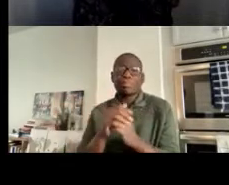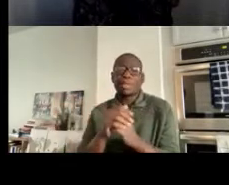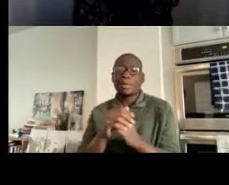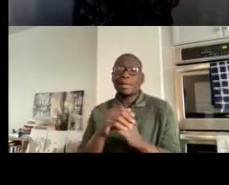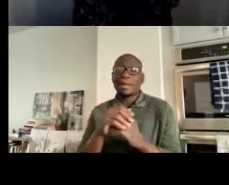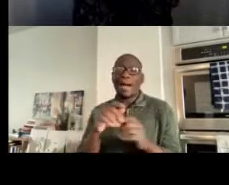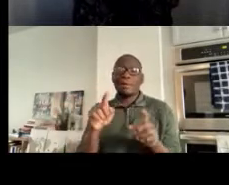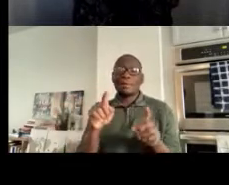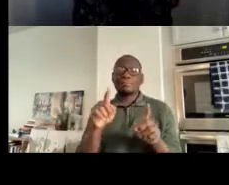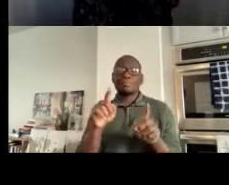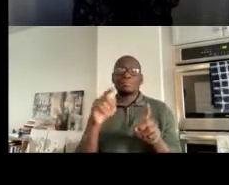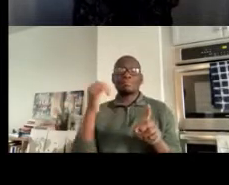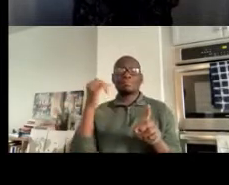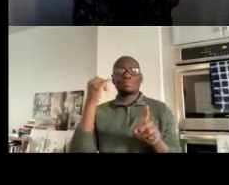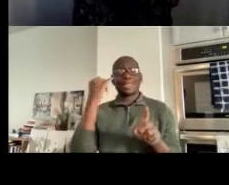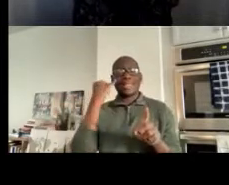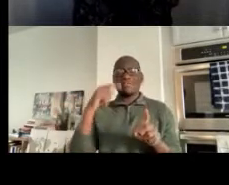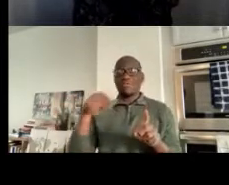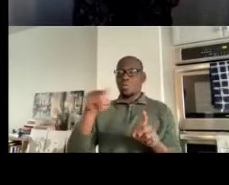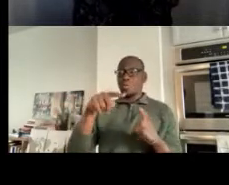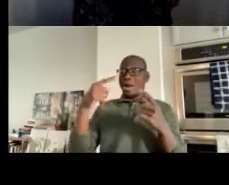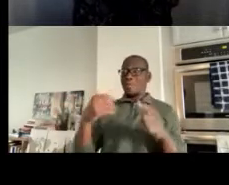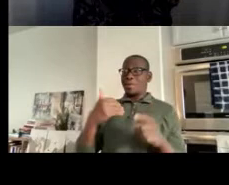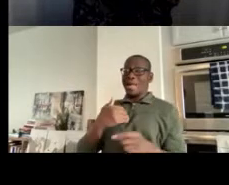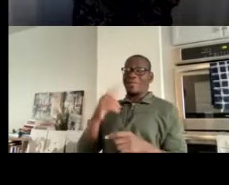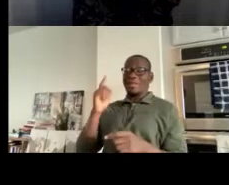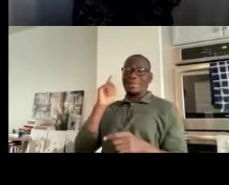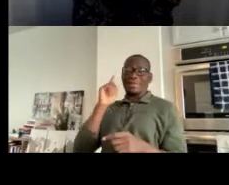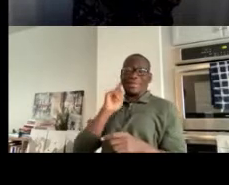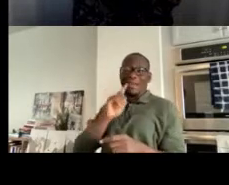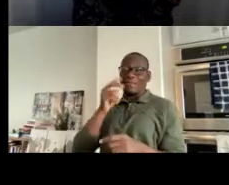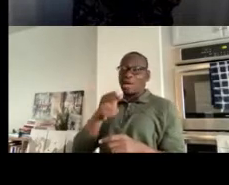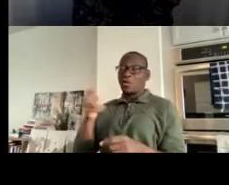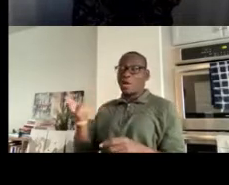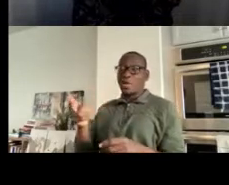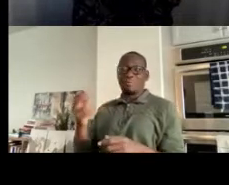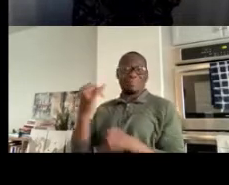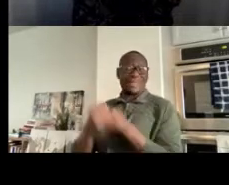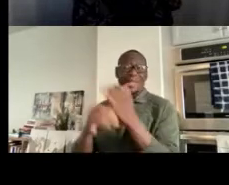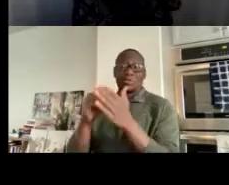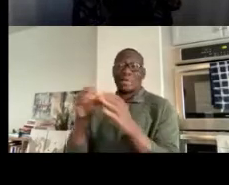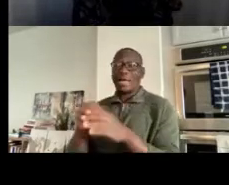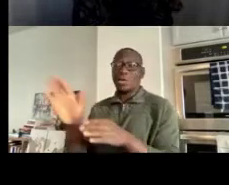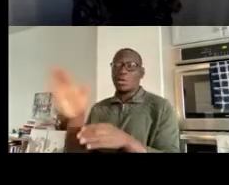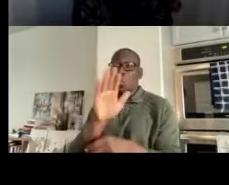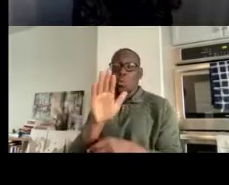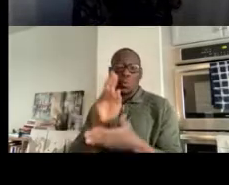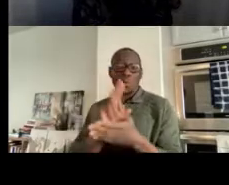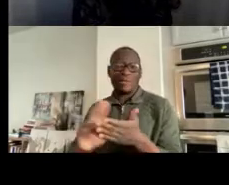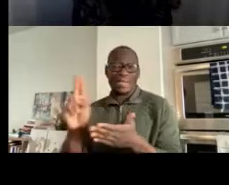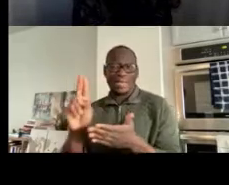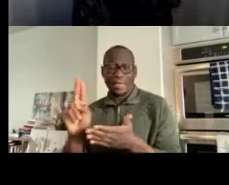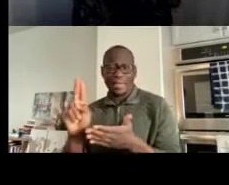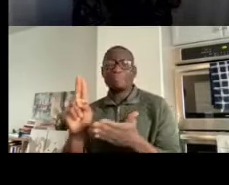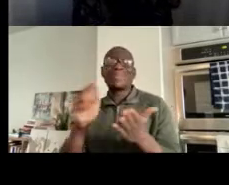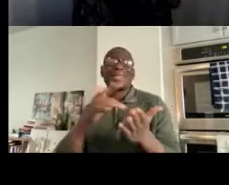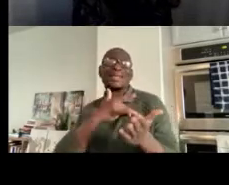disabilities. If a student if you happen to have a deaf or hard of hearing student, an international